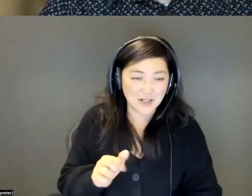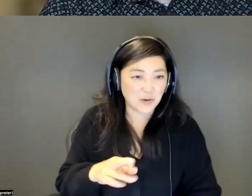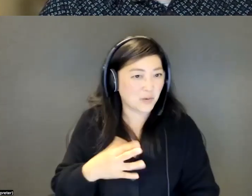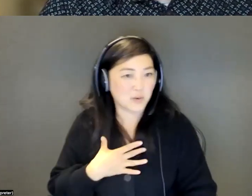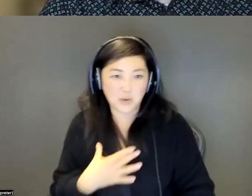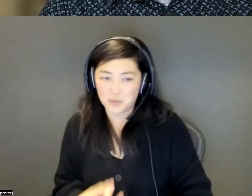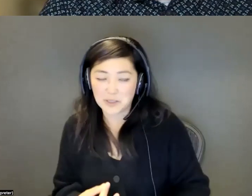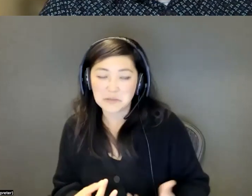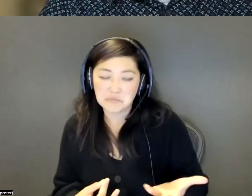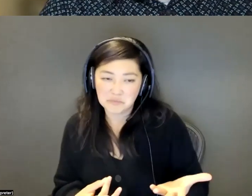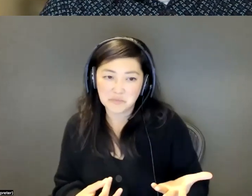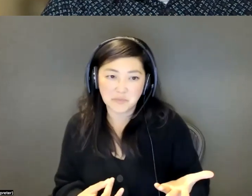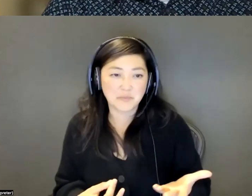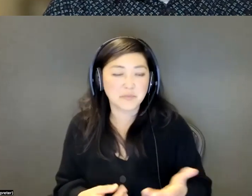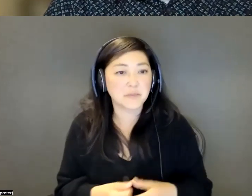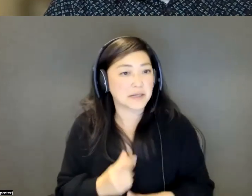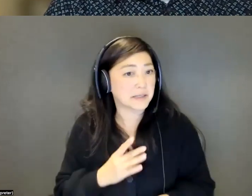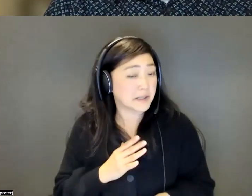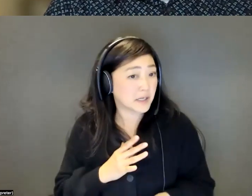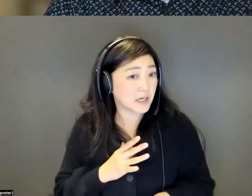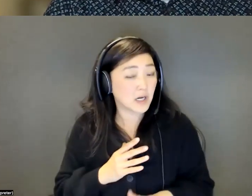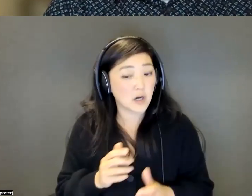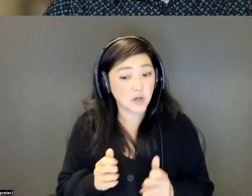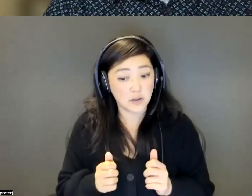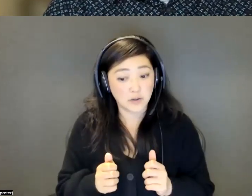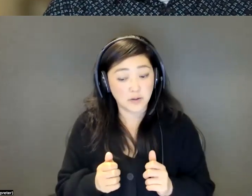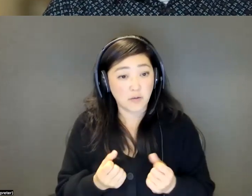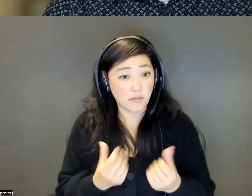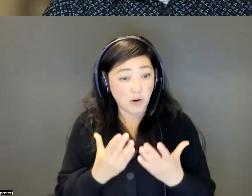And we have the nice thing about being a multi-channel retailer is also they will